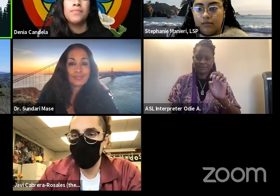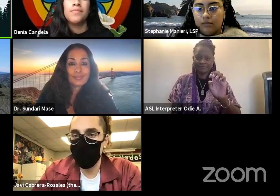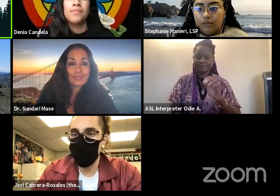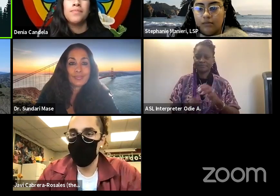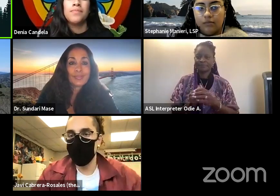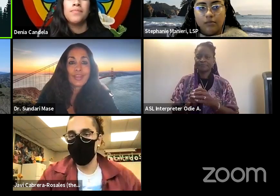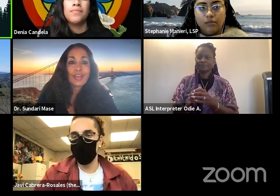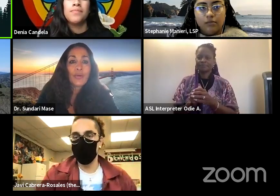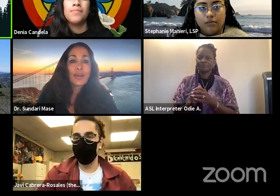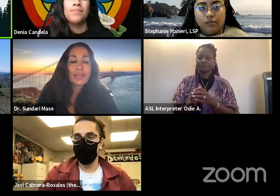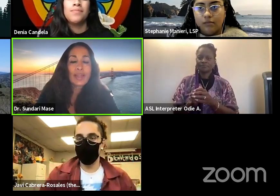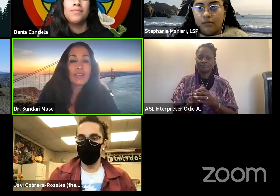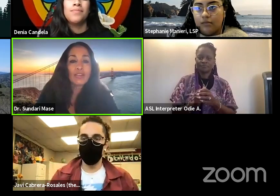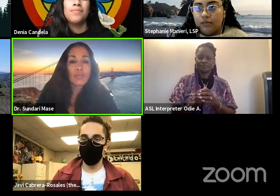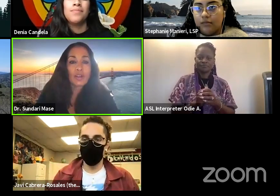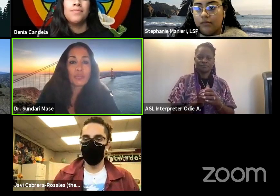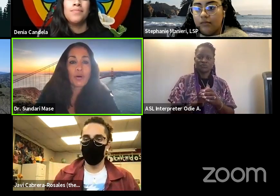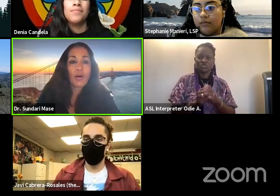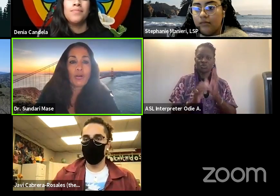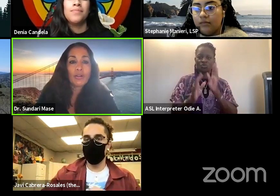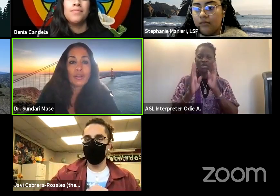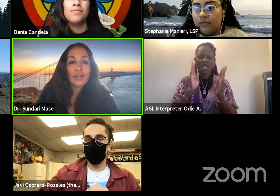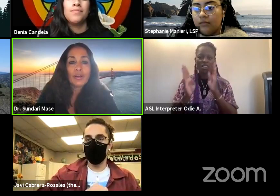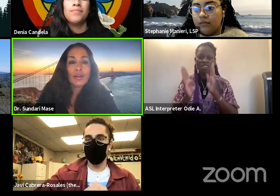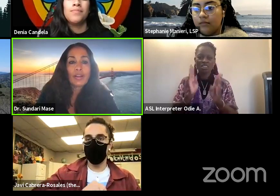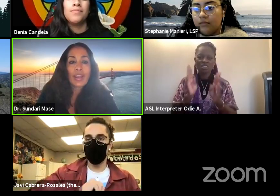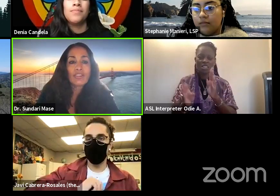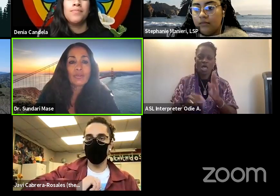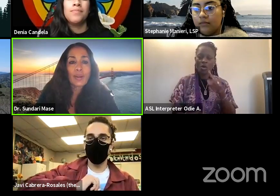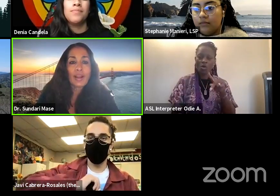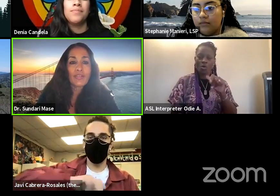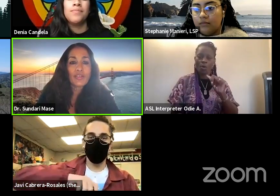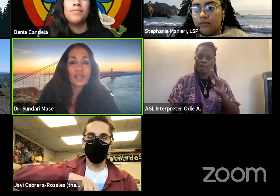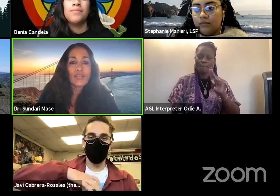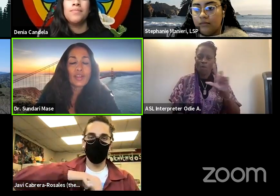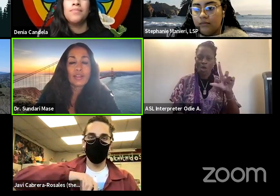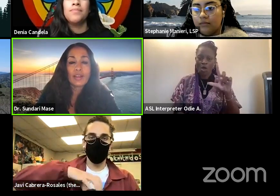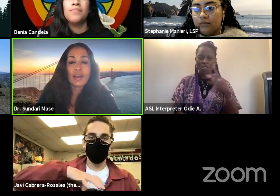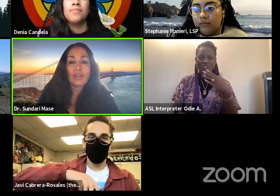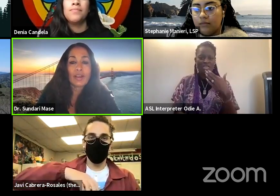Mace, great. Thank you so much, Paul. Our case rate, after significantly coming